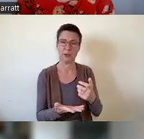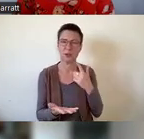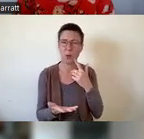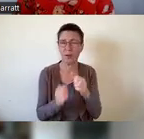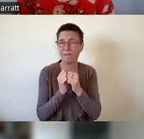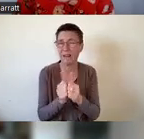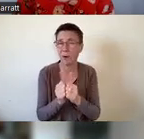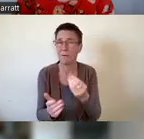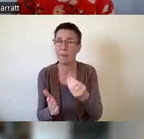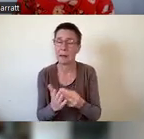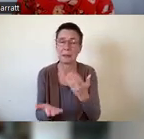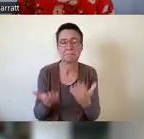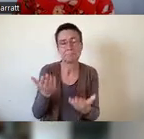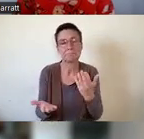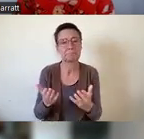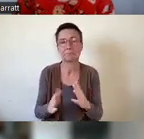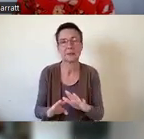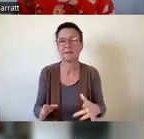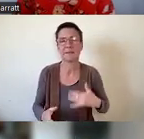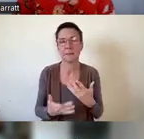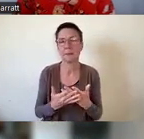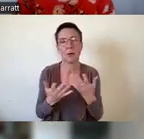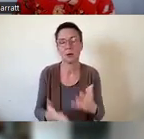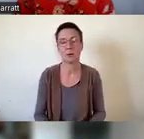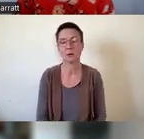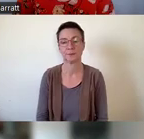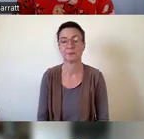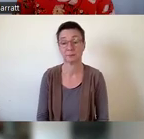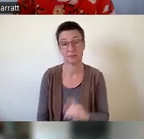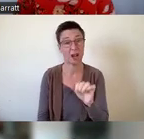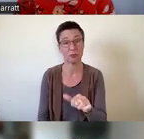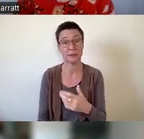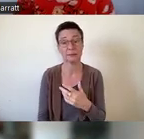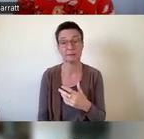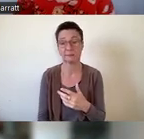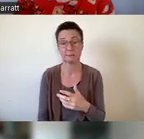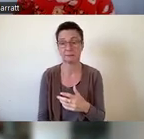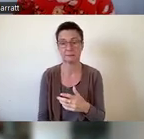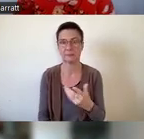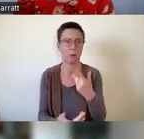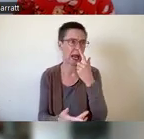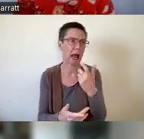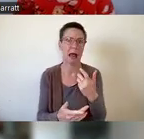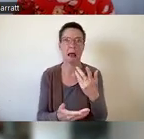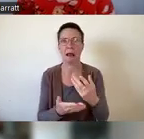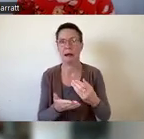in order for you to take it out. Yes, I would agree. You can get lots of fancy things like Sales Navigator,